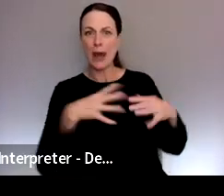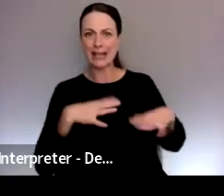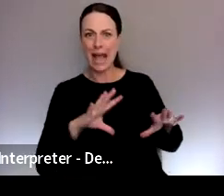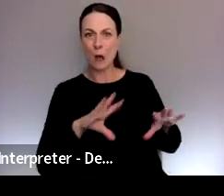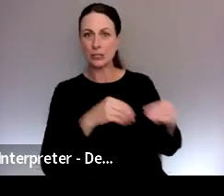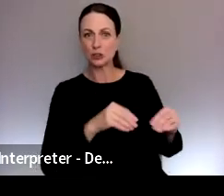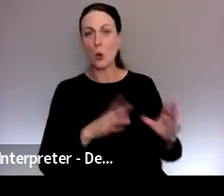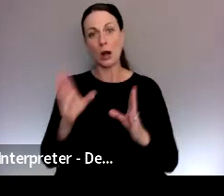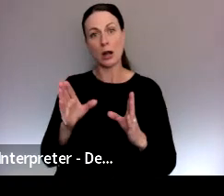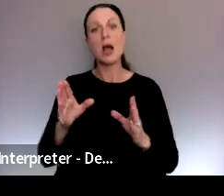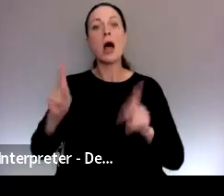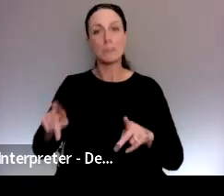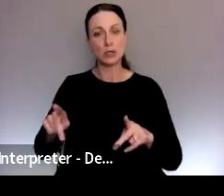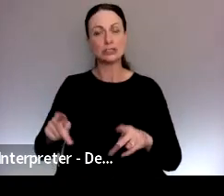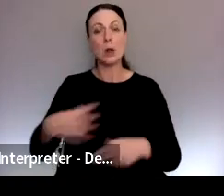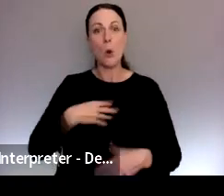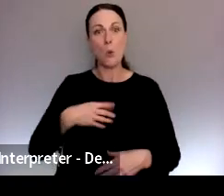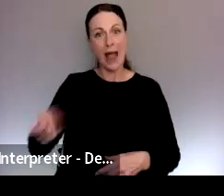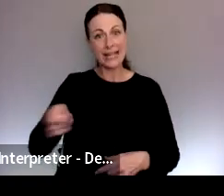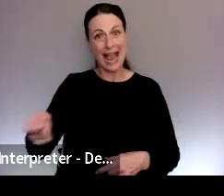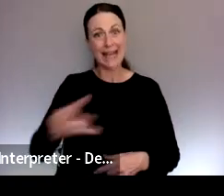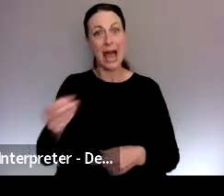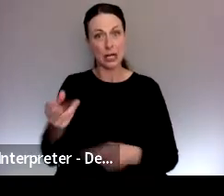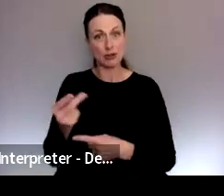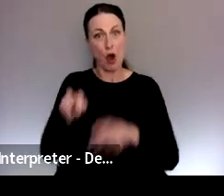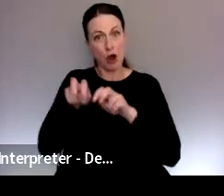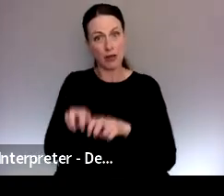a person with a service dog and a white cane sitting at a park,